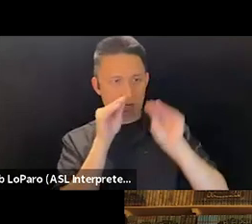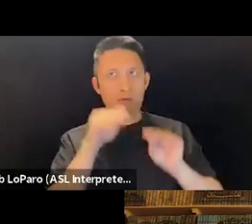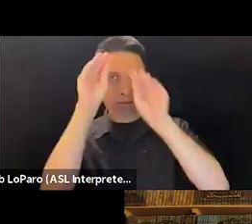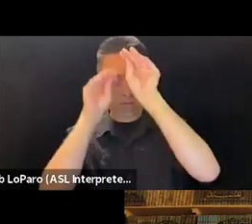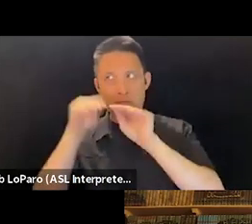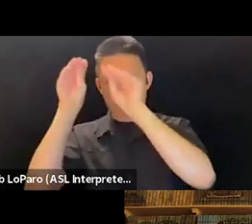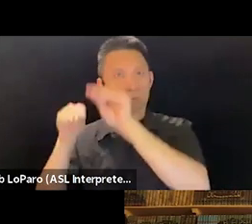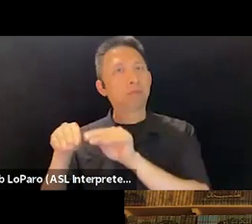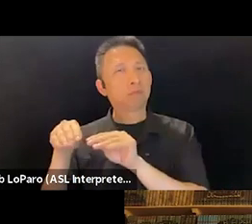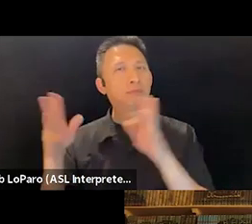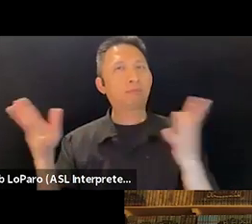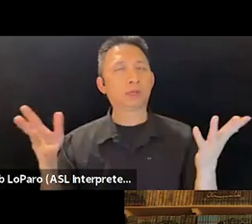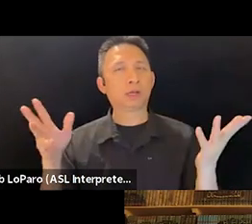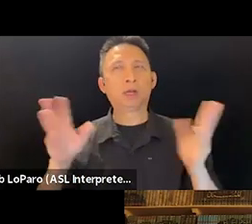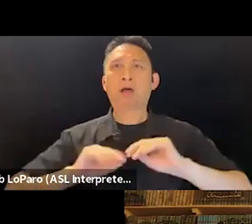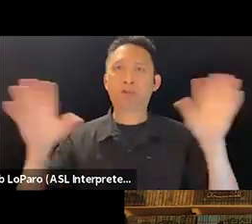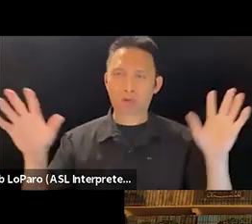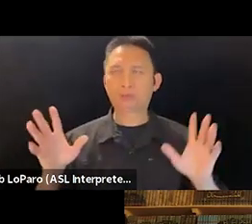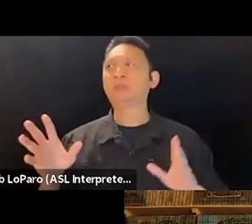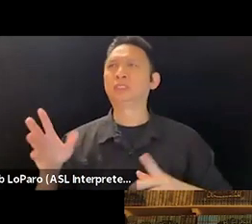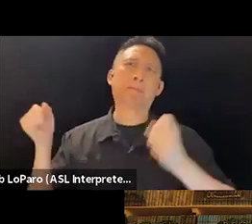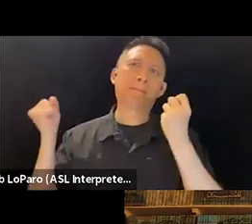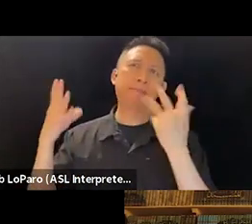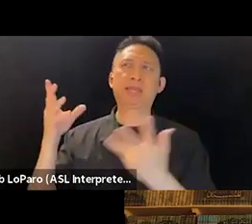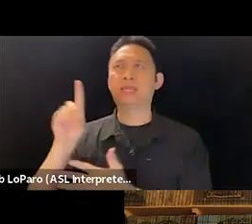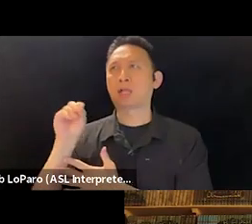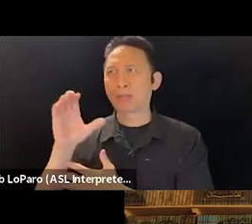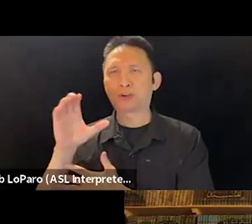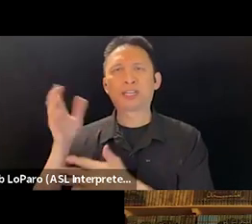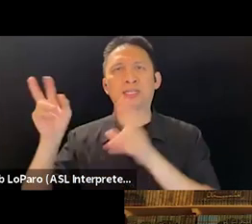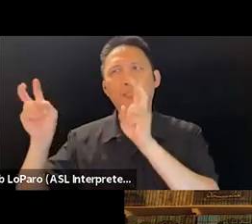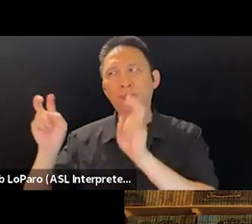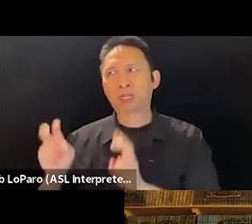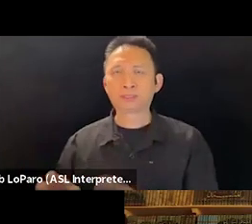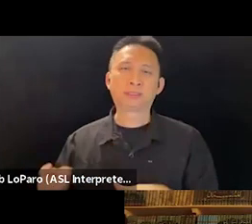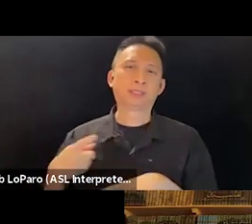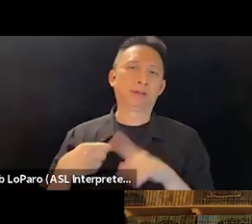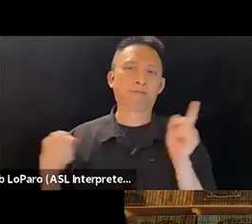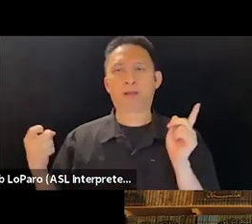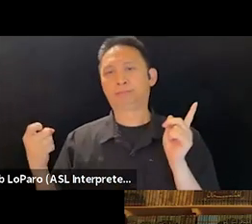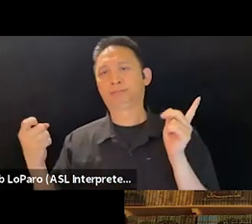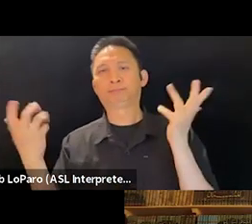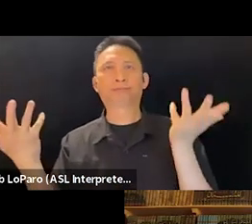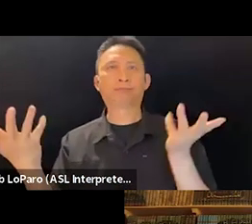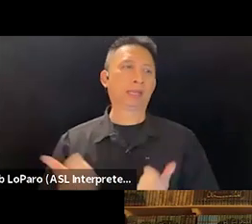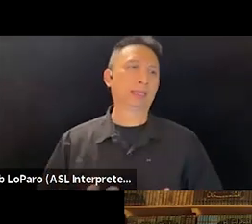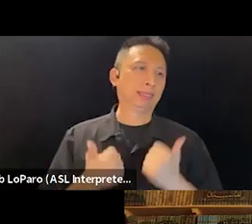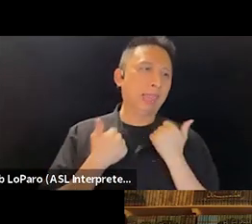And with the variety of documentaries, subjects from wildlife to art culture to society,